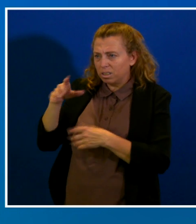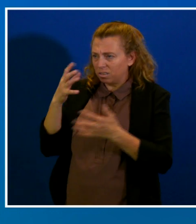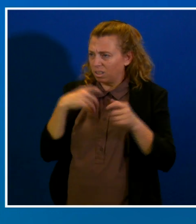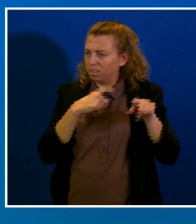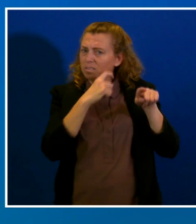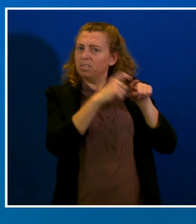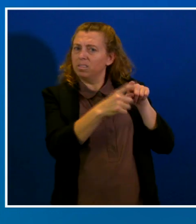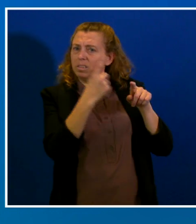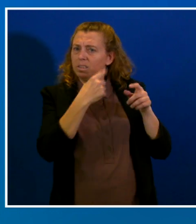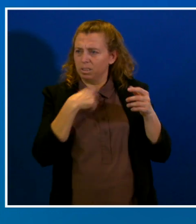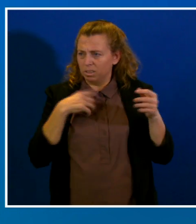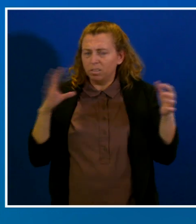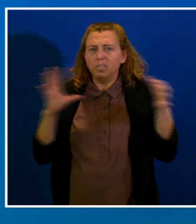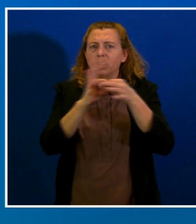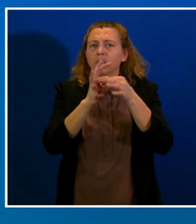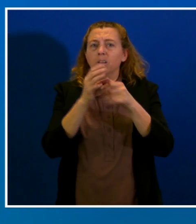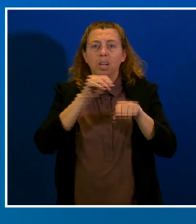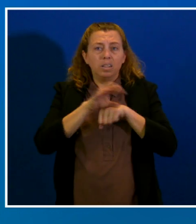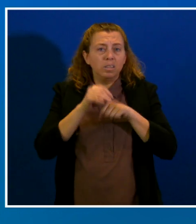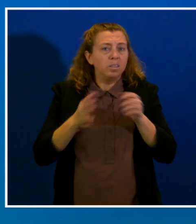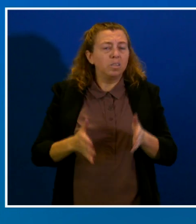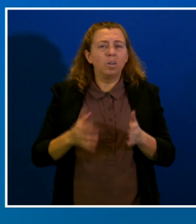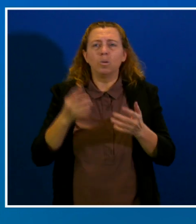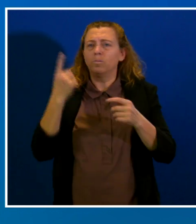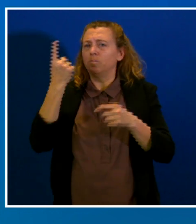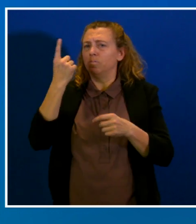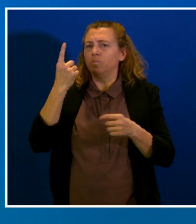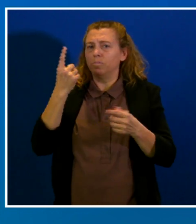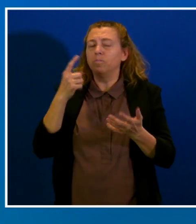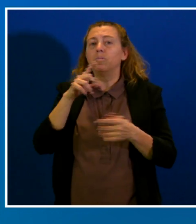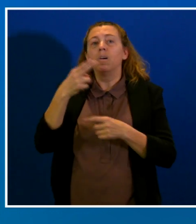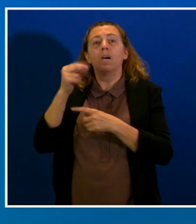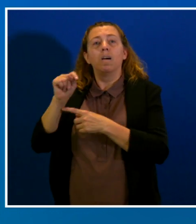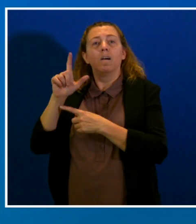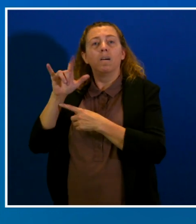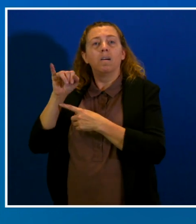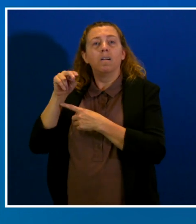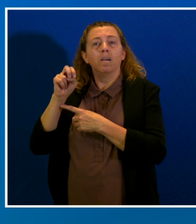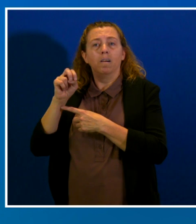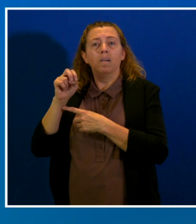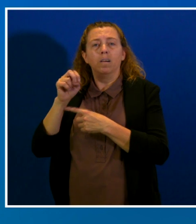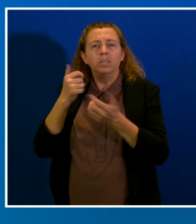Washington listeners for free, anonymous support and guidance over the phone.